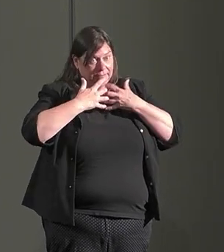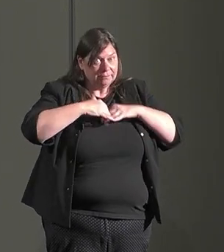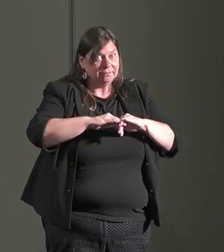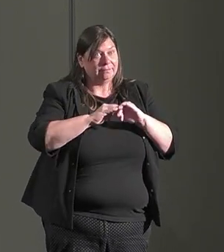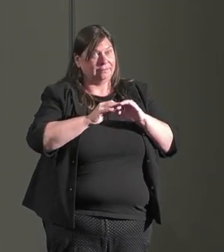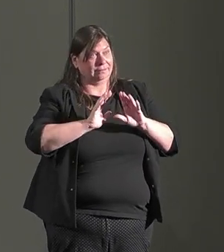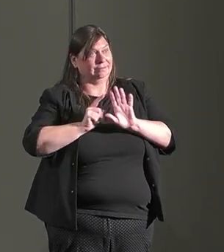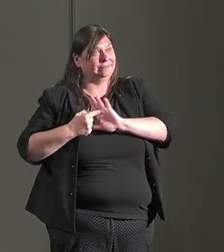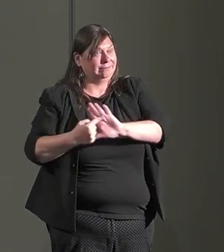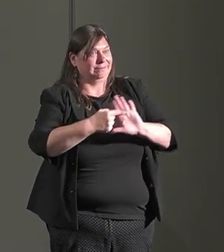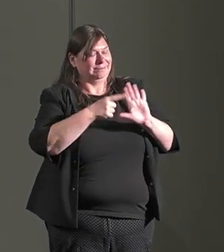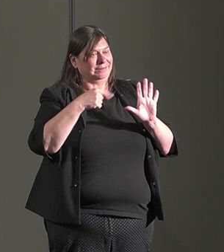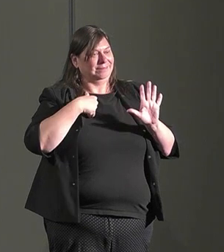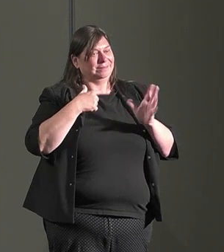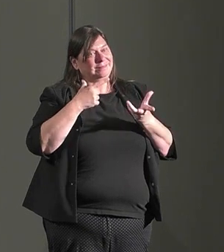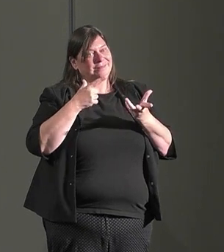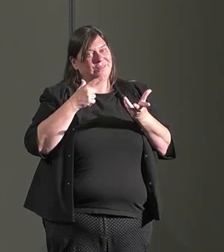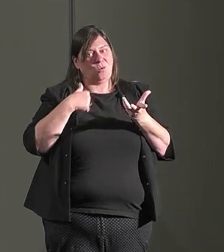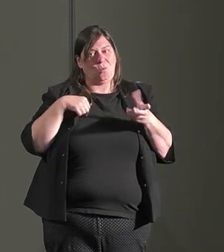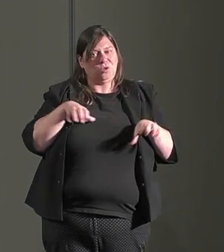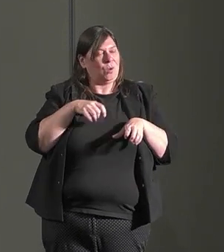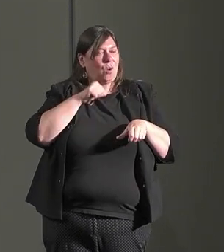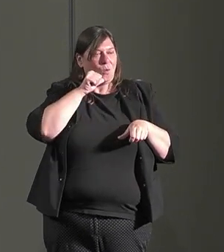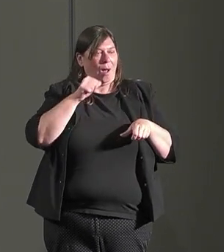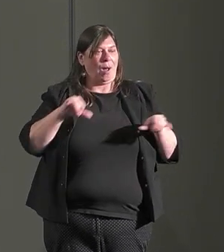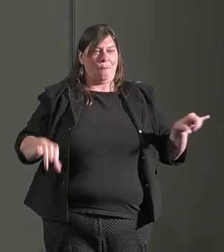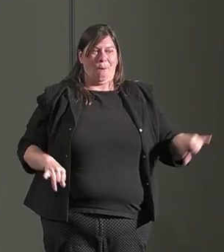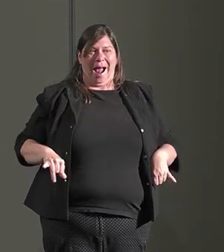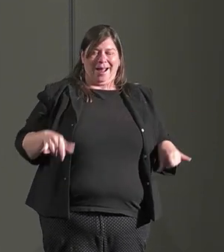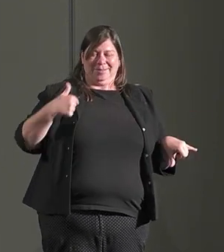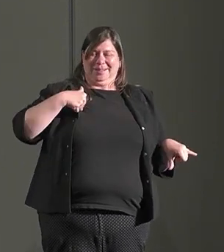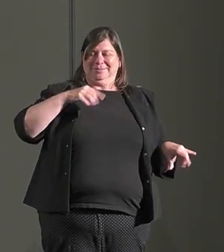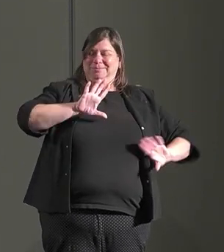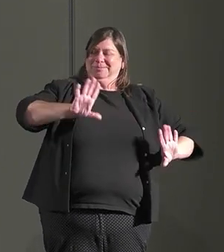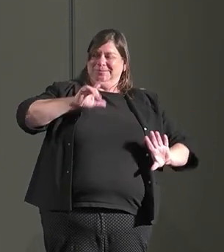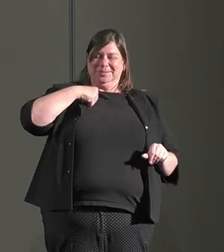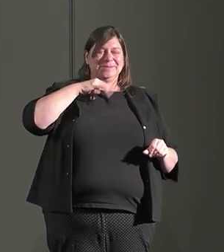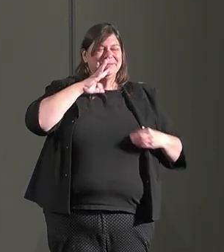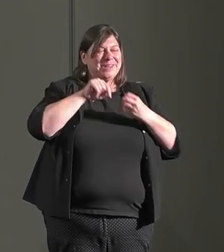talk about our brag slide. That is not why we're here to help you understand this is a journey.